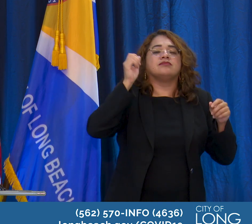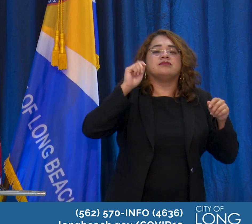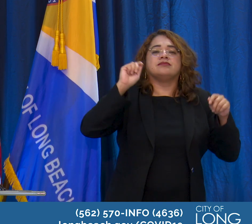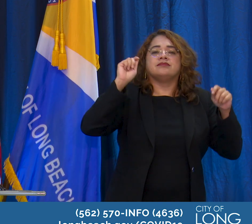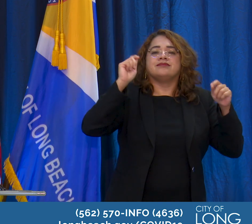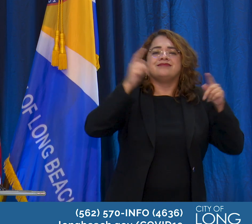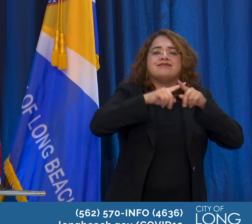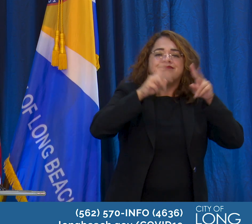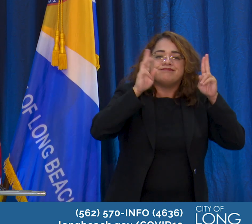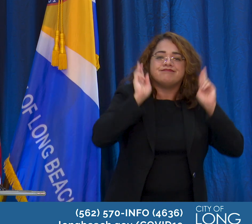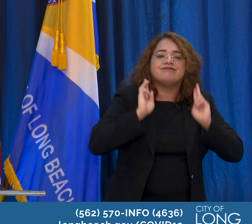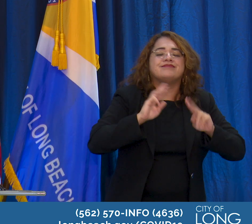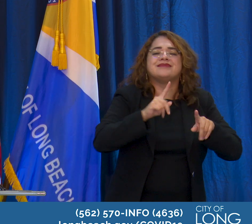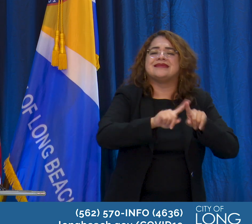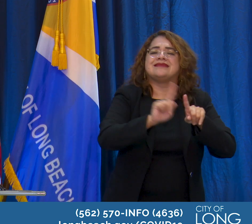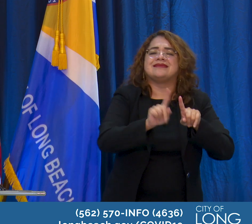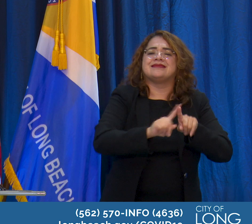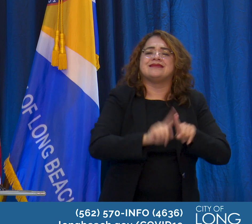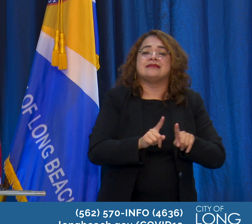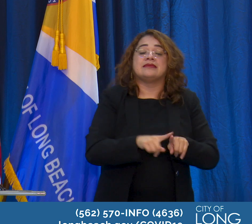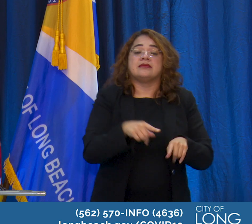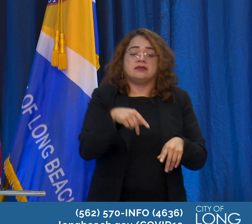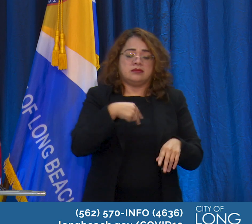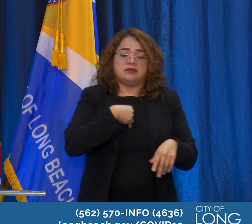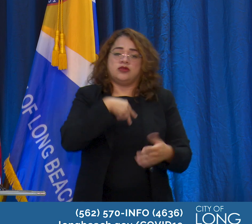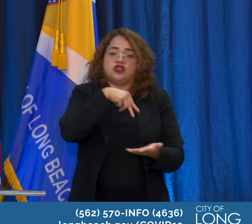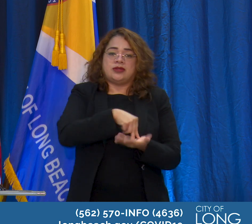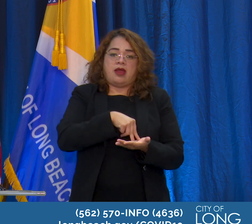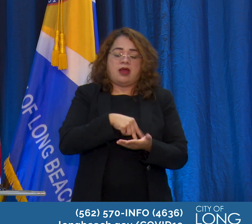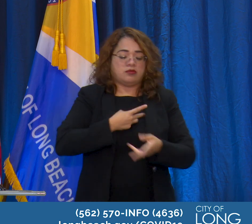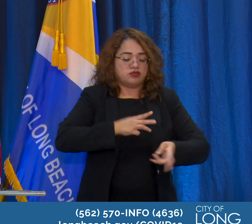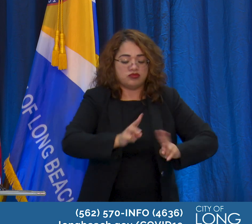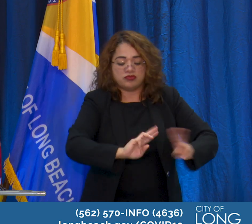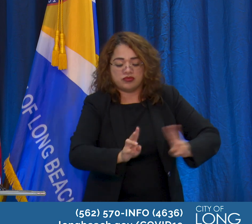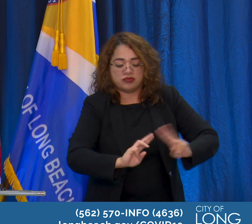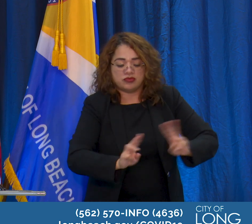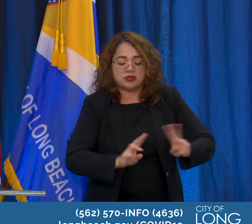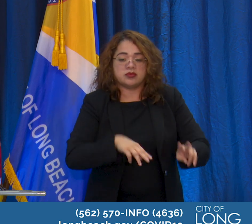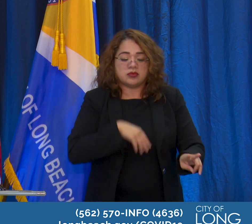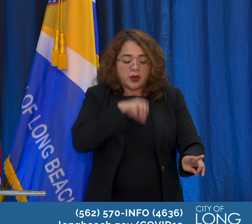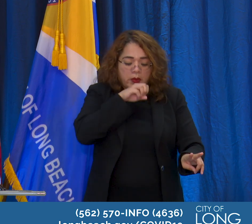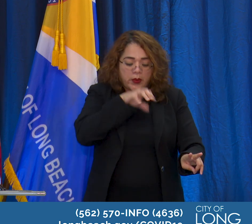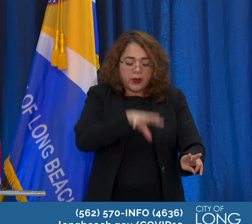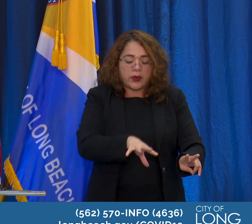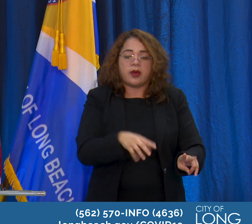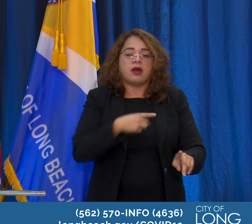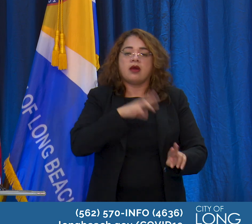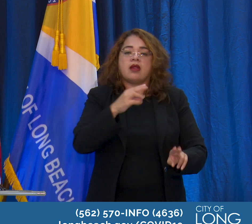So this means that each of you are less likely to breathe in directly exhaled air from the